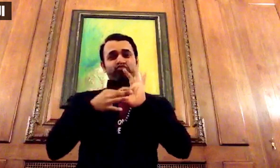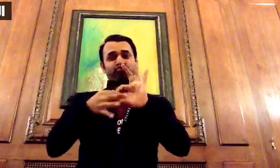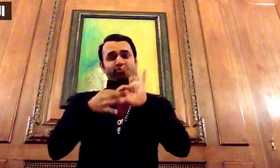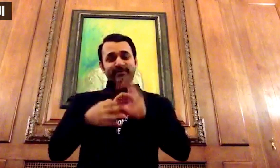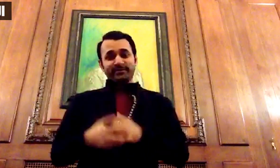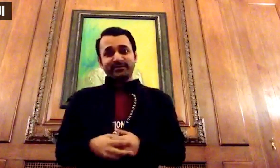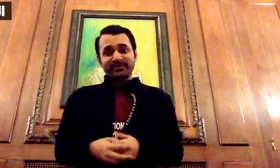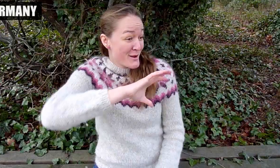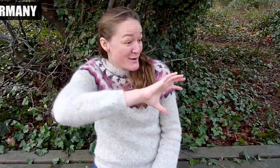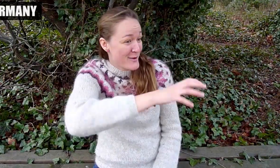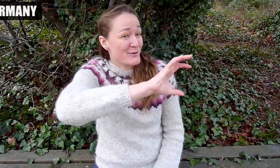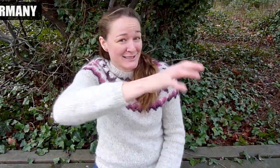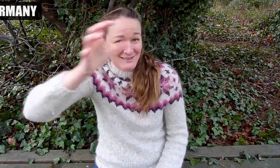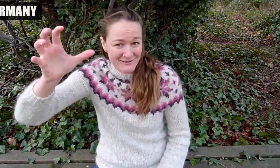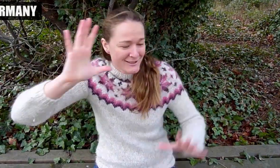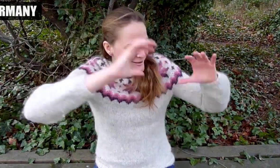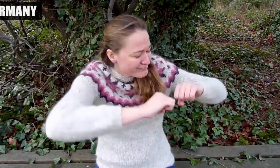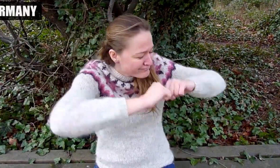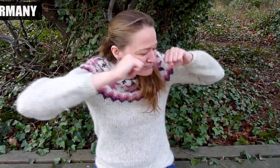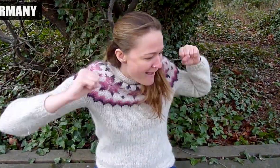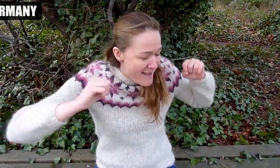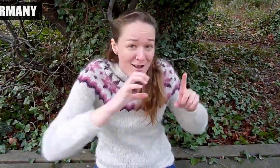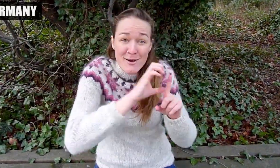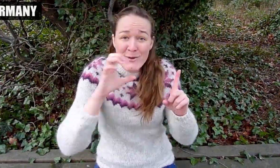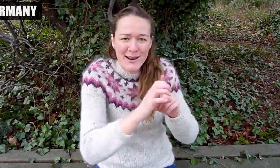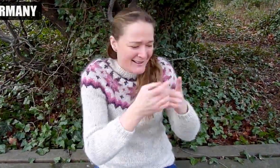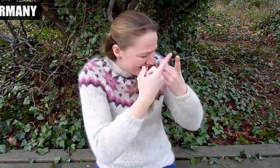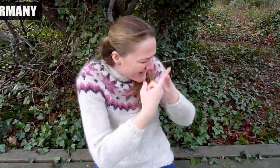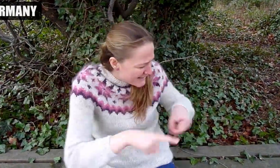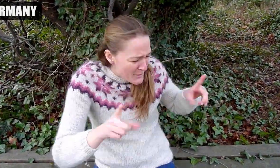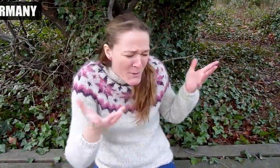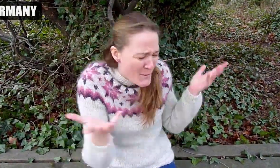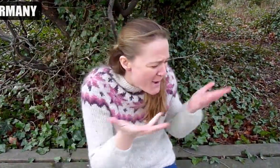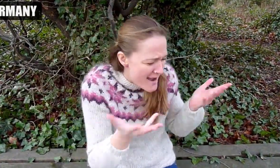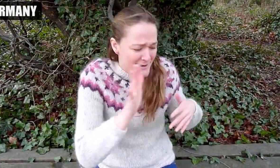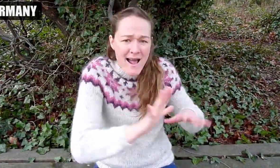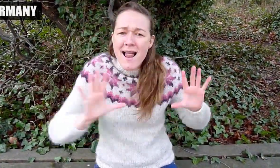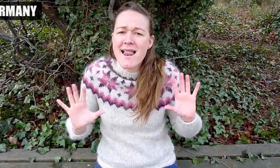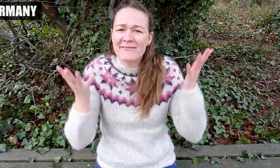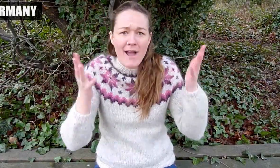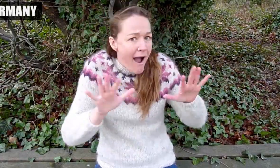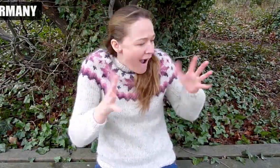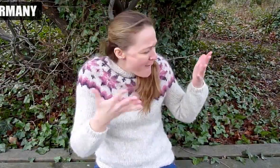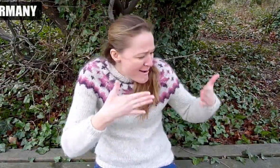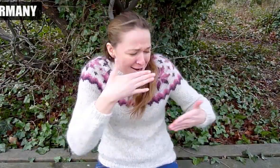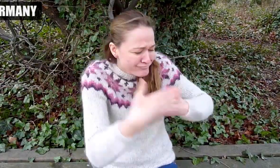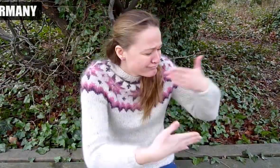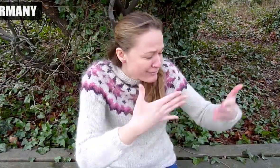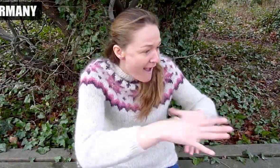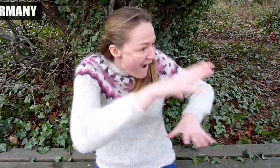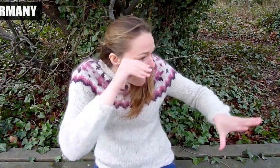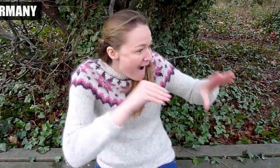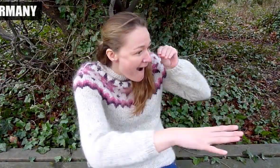Immerse yourselves in their ways of life and learn everything you can about their culture.